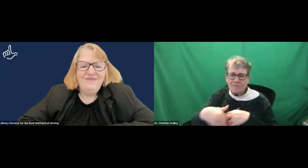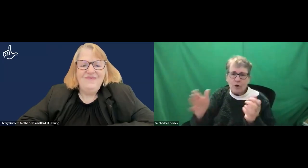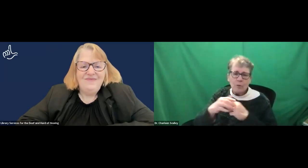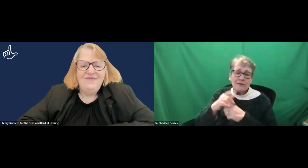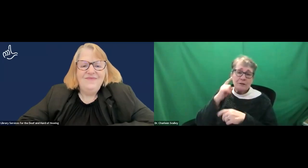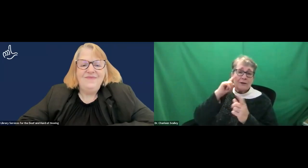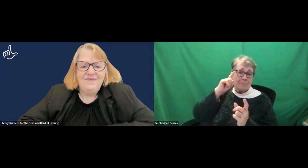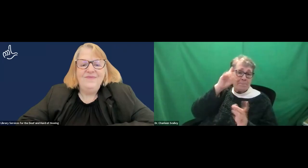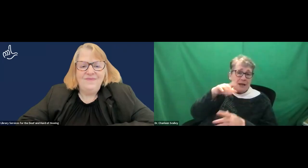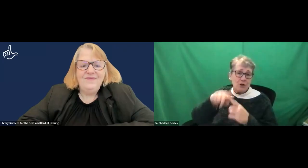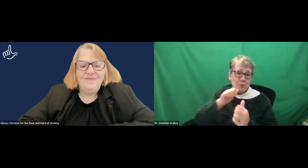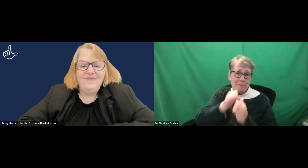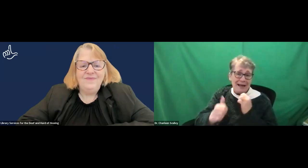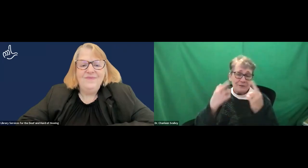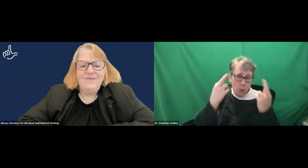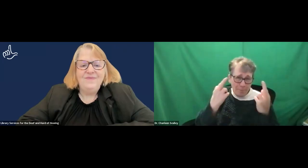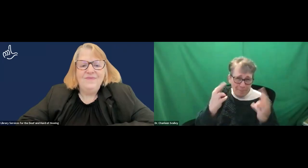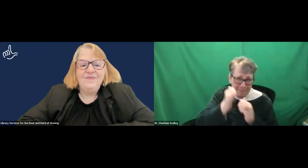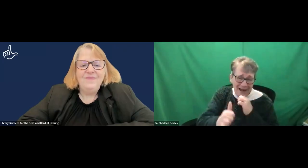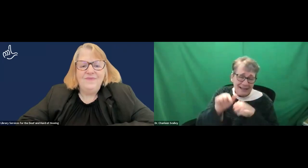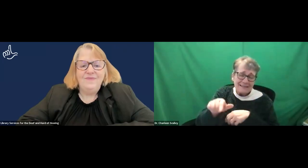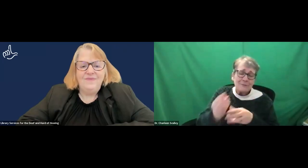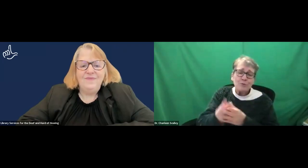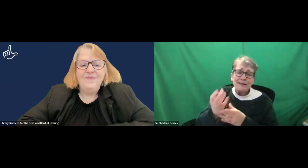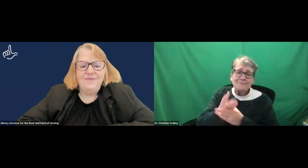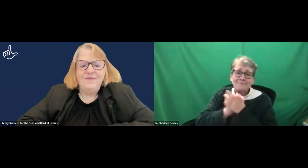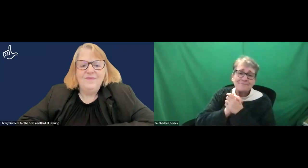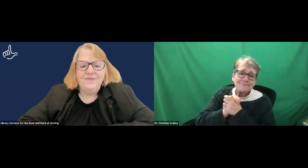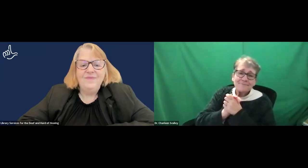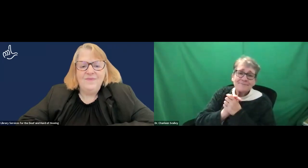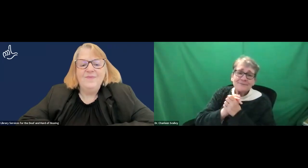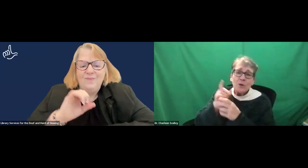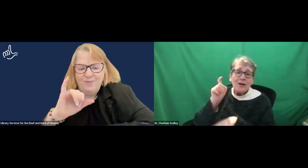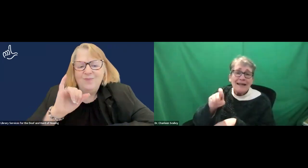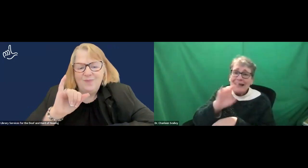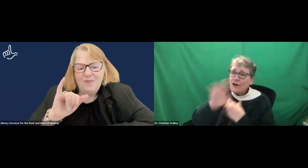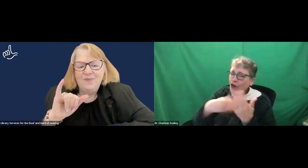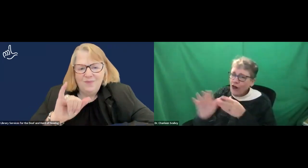to read through the bill and move forward with it after that. And we expect that it will pass sometime in the spring.